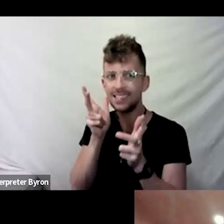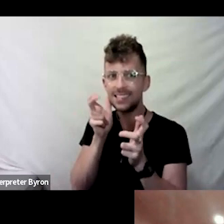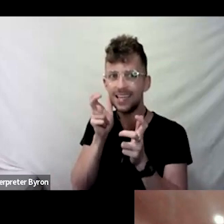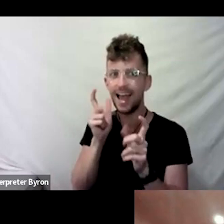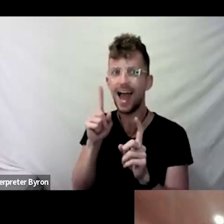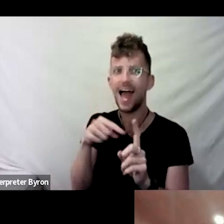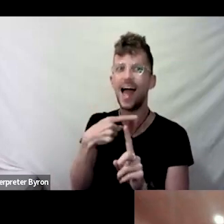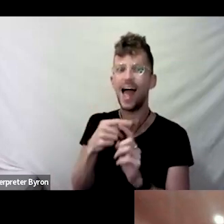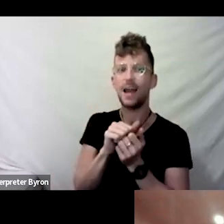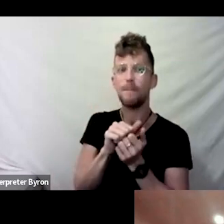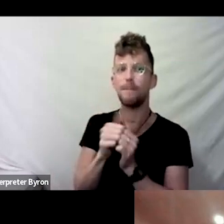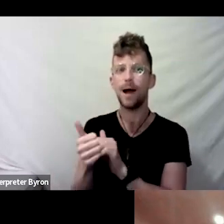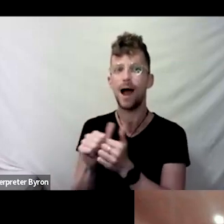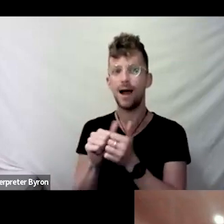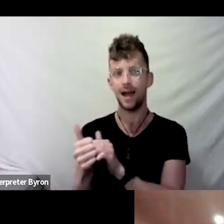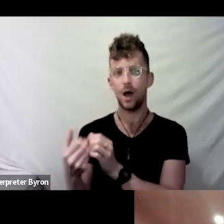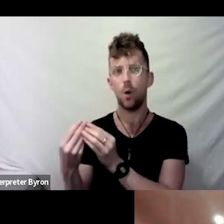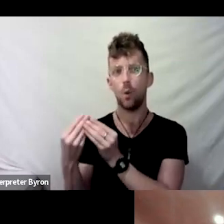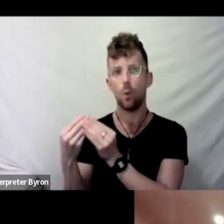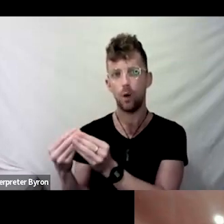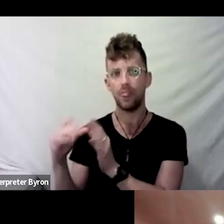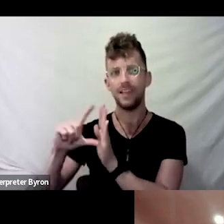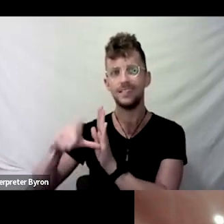so that you can inform policies and practices,